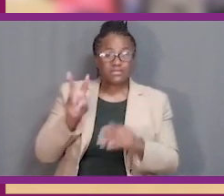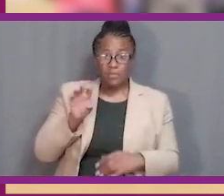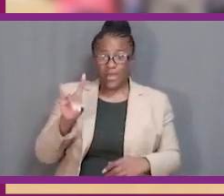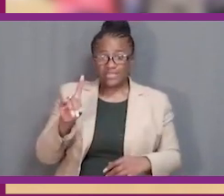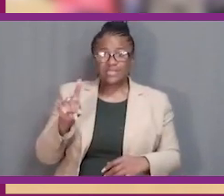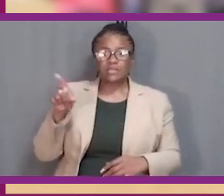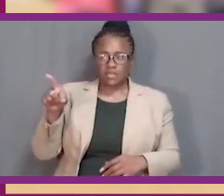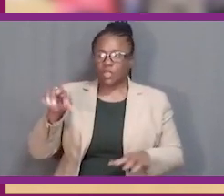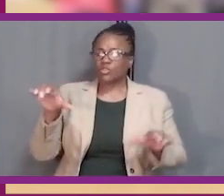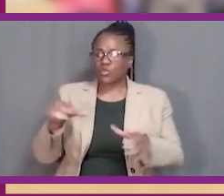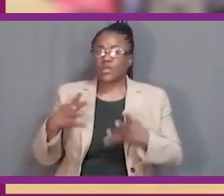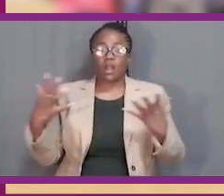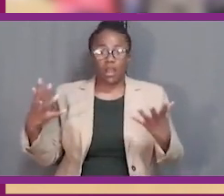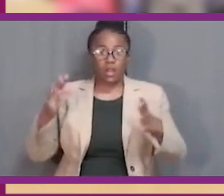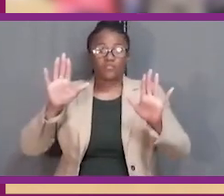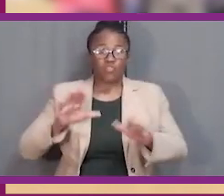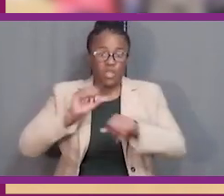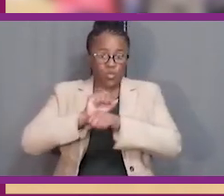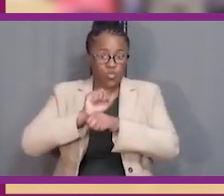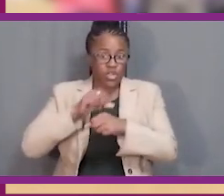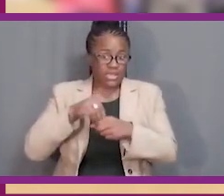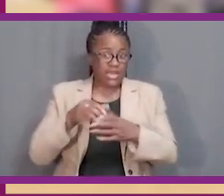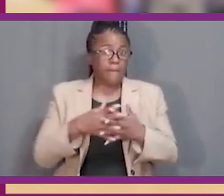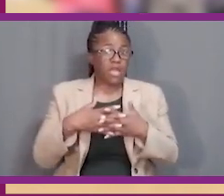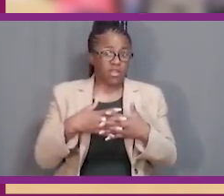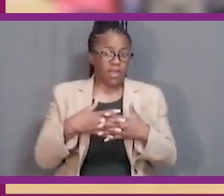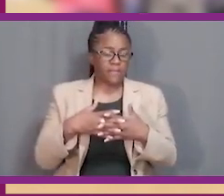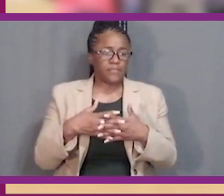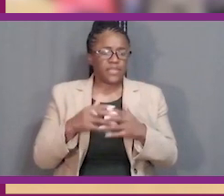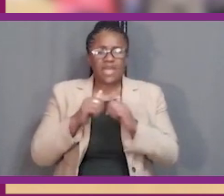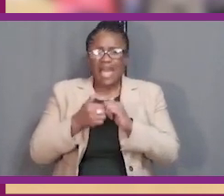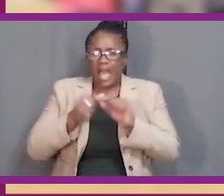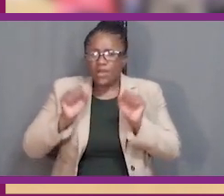this same work be replicated all over the world in the globe? How can this